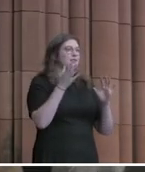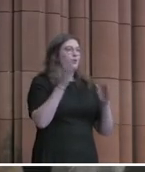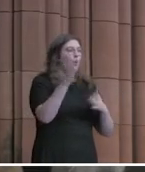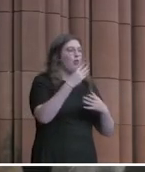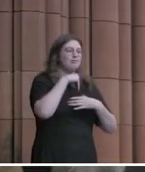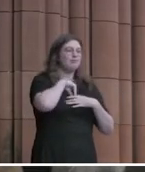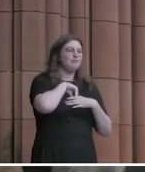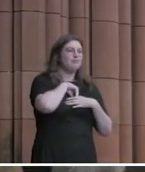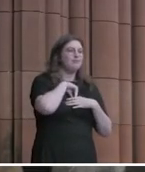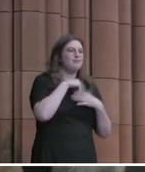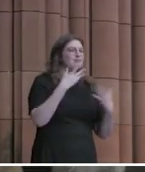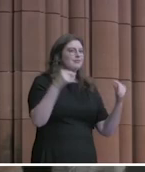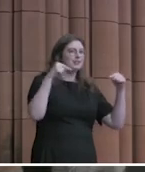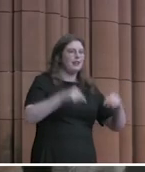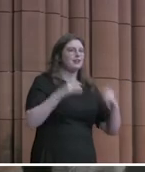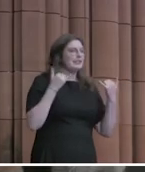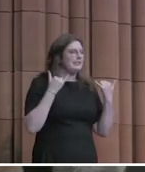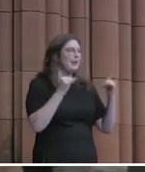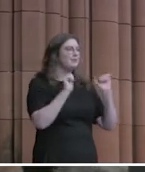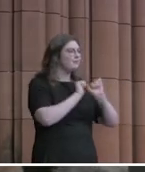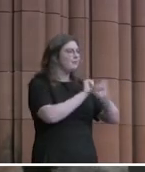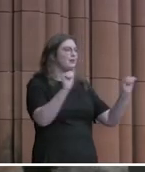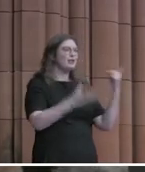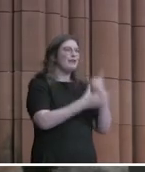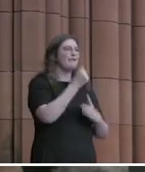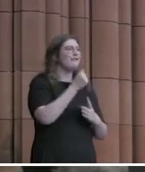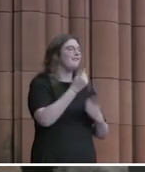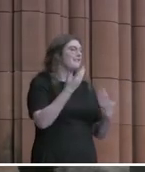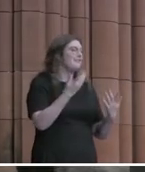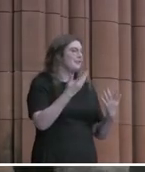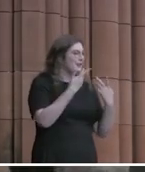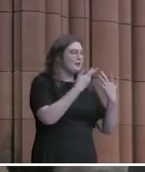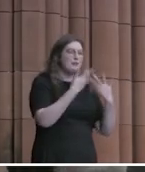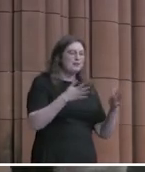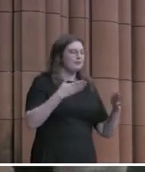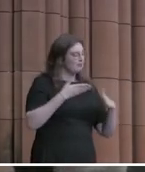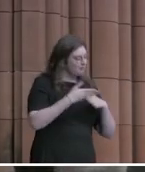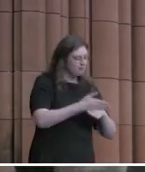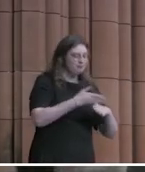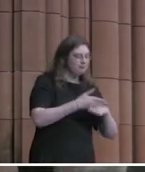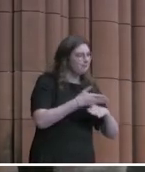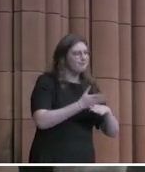and they're here to celebrate that achievement that you have made in your studies.